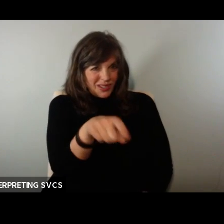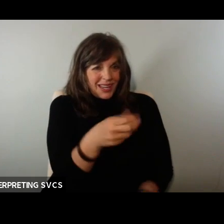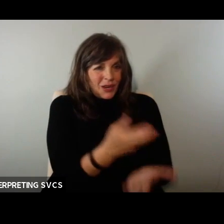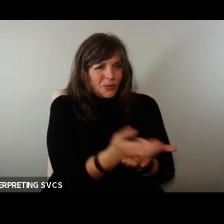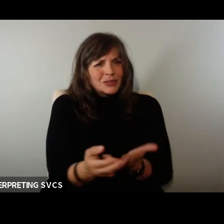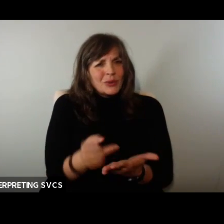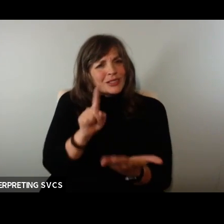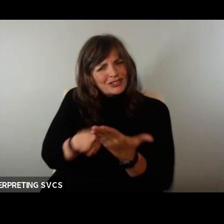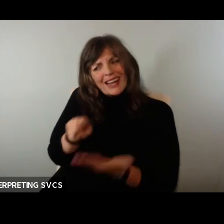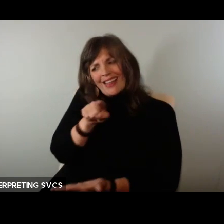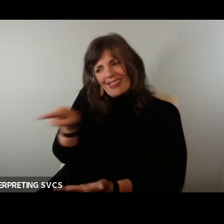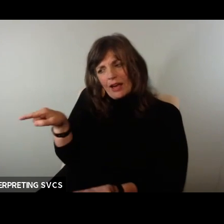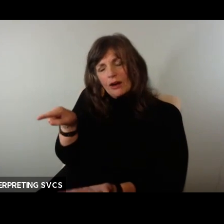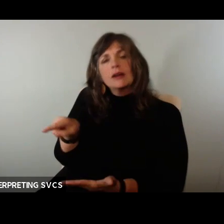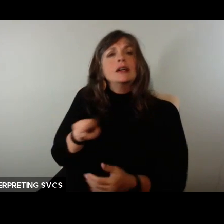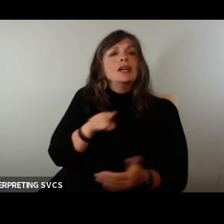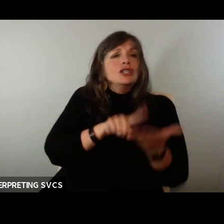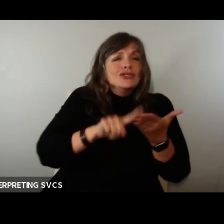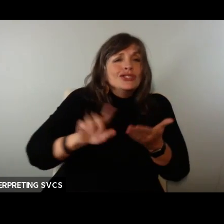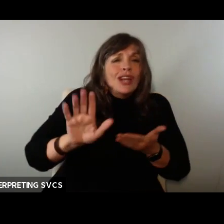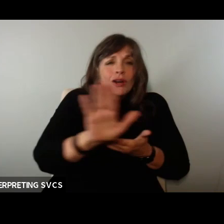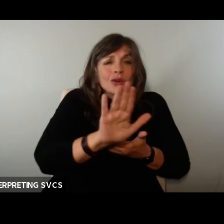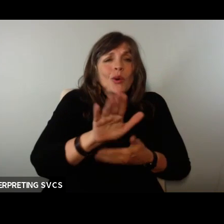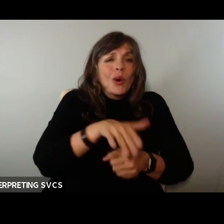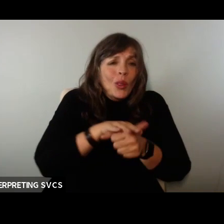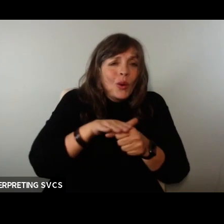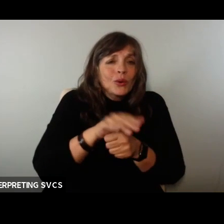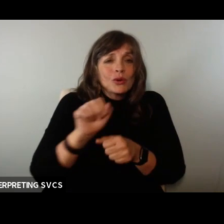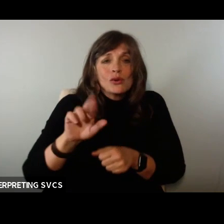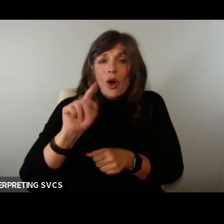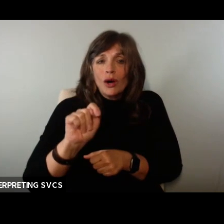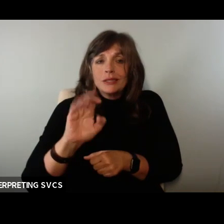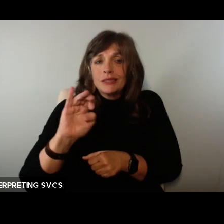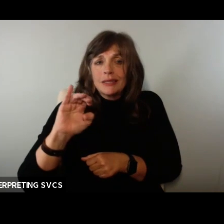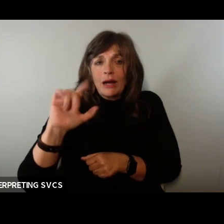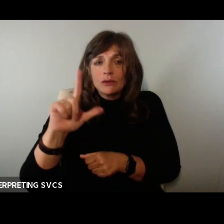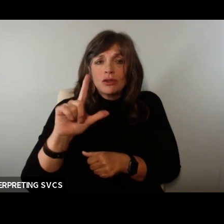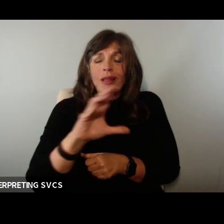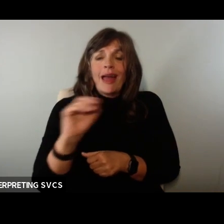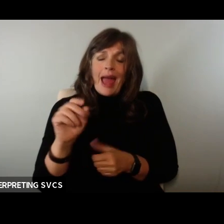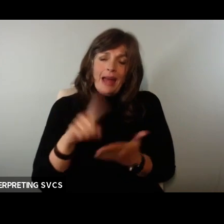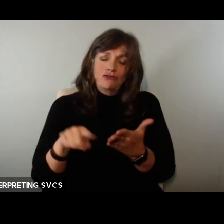Check your local arts councils and check here first. And if you have a resource to share,